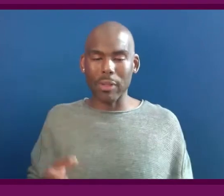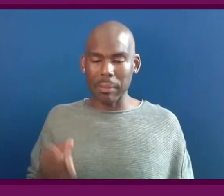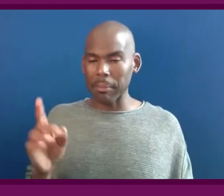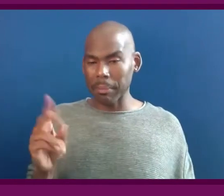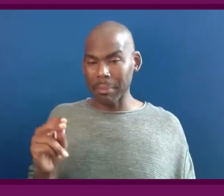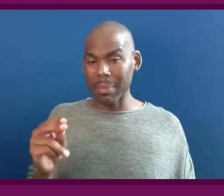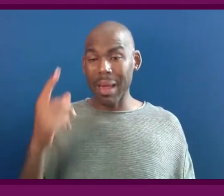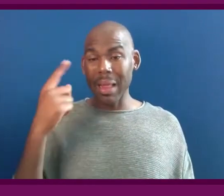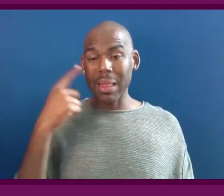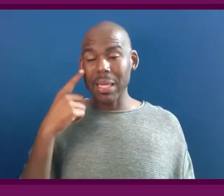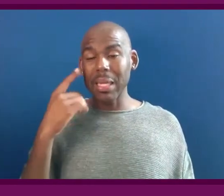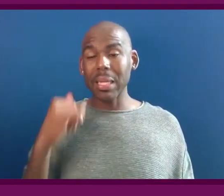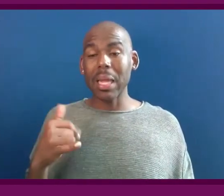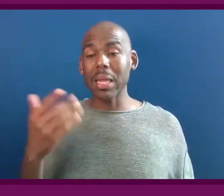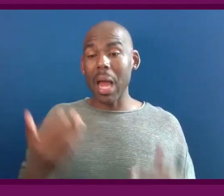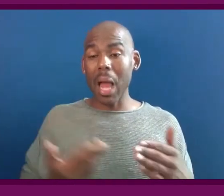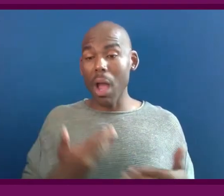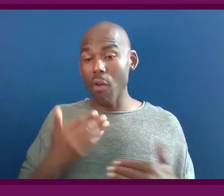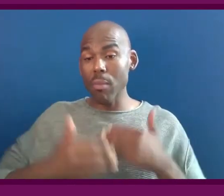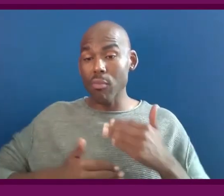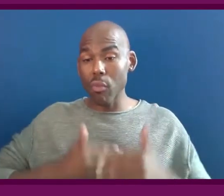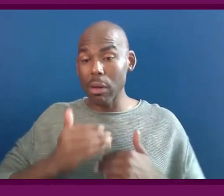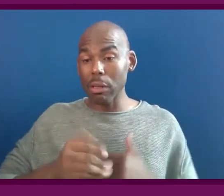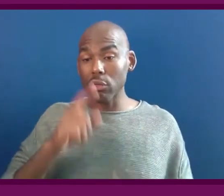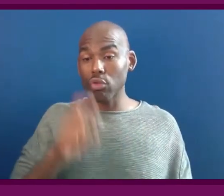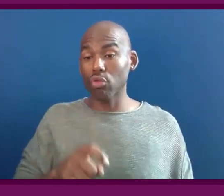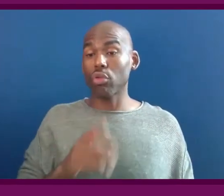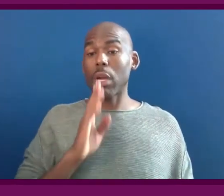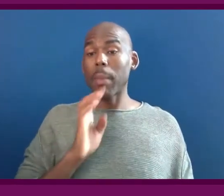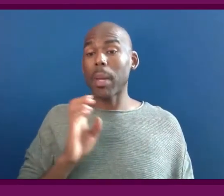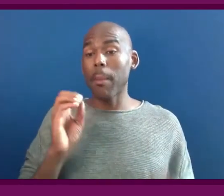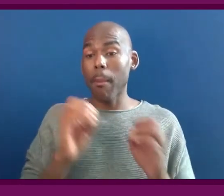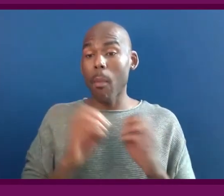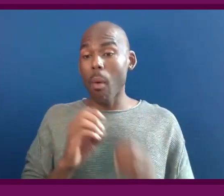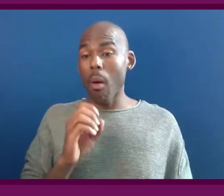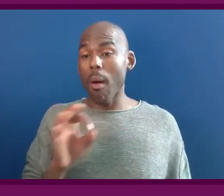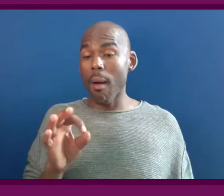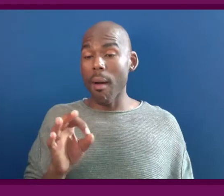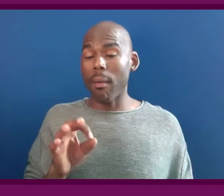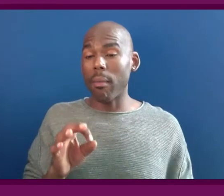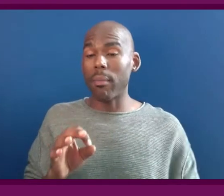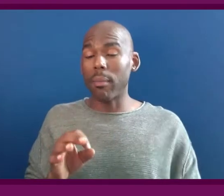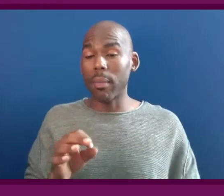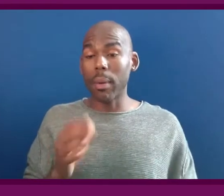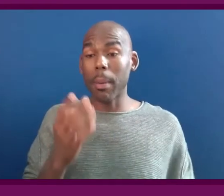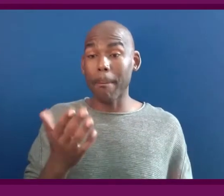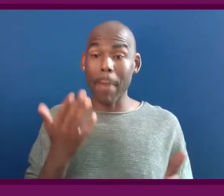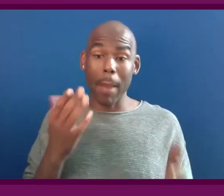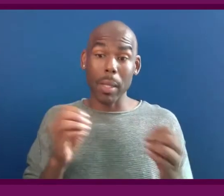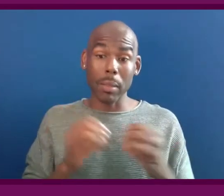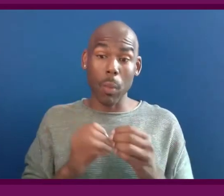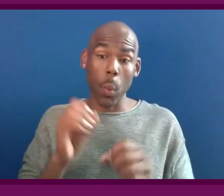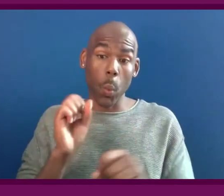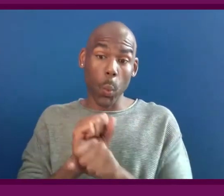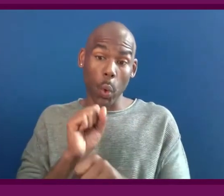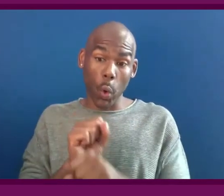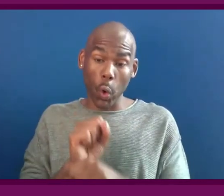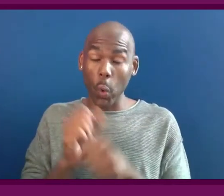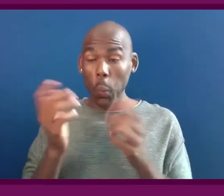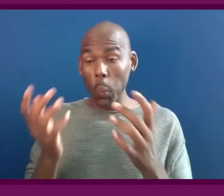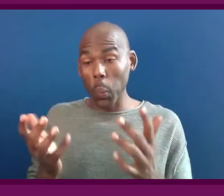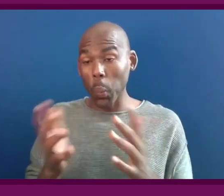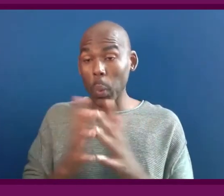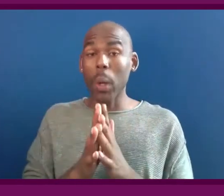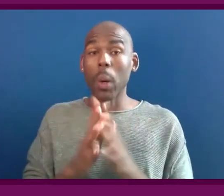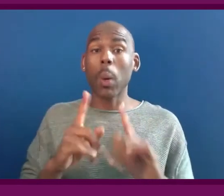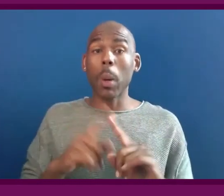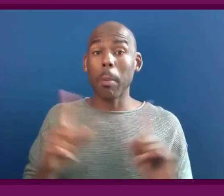I think that the hiring process should be more of, it may be a little bit more work,